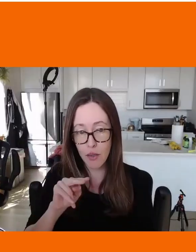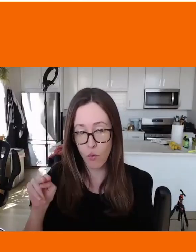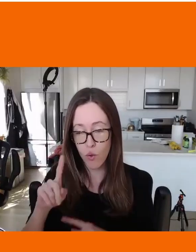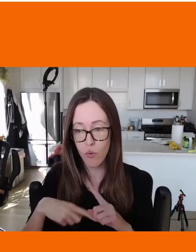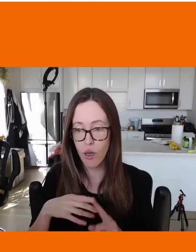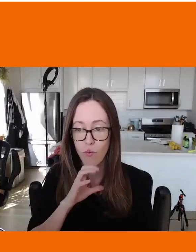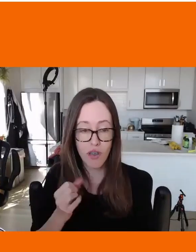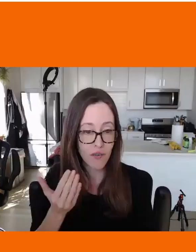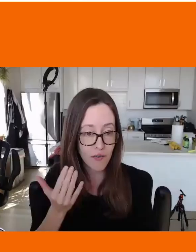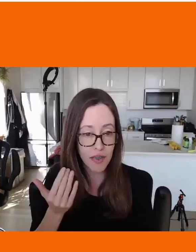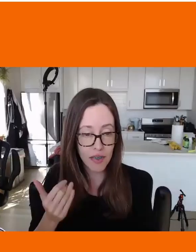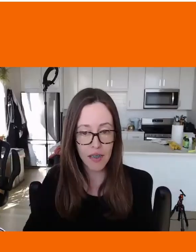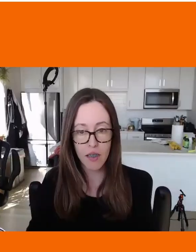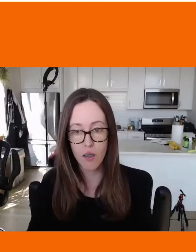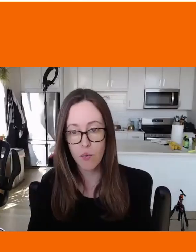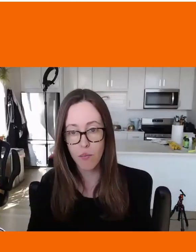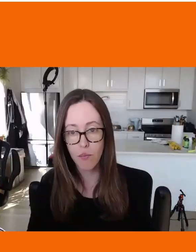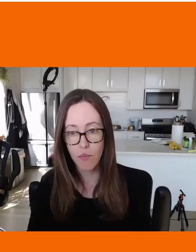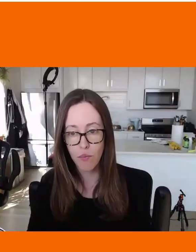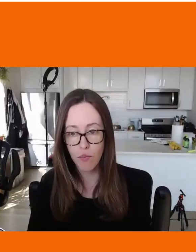in St. Paul, Minnesota. And that was when I was 15 years old.